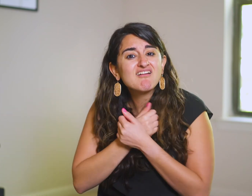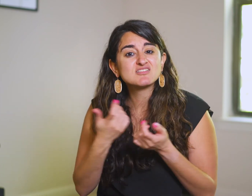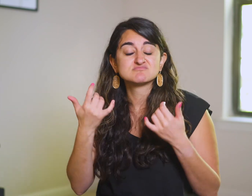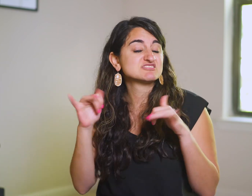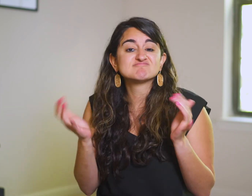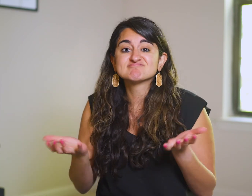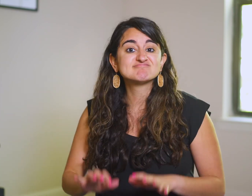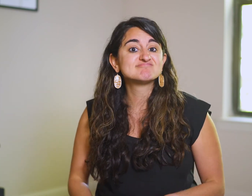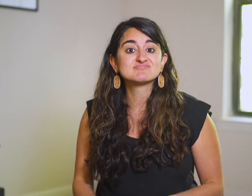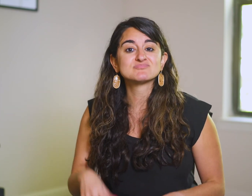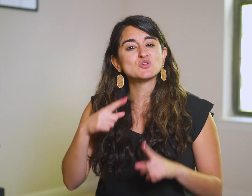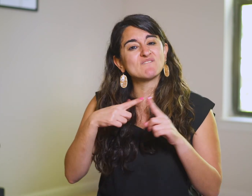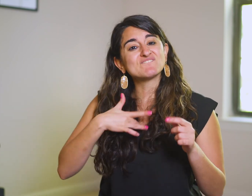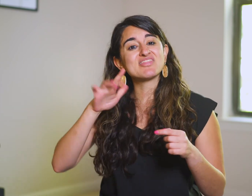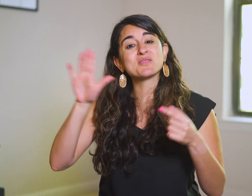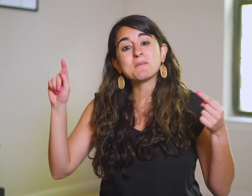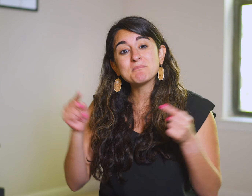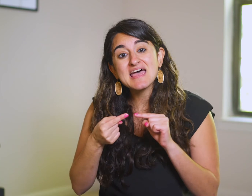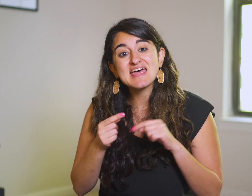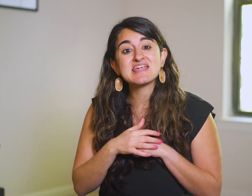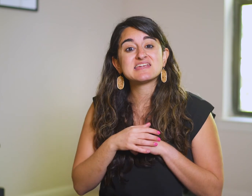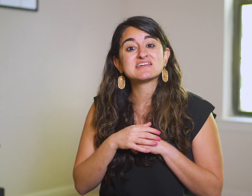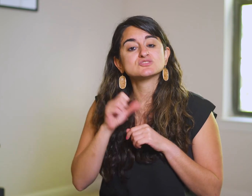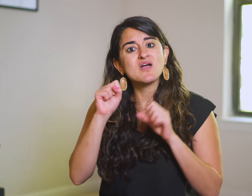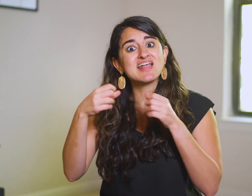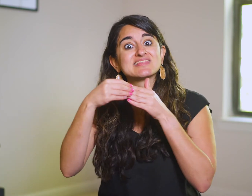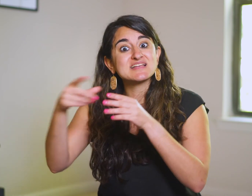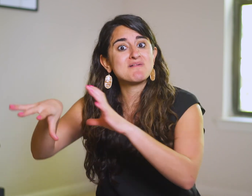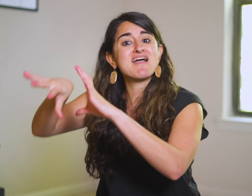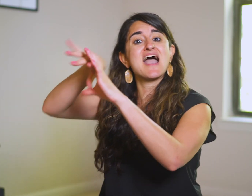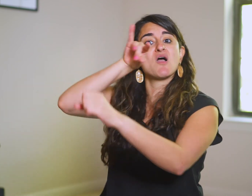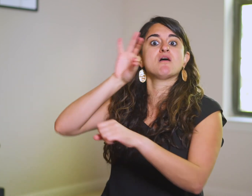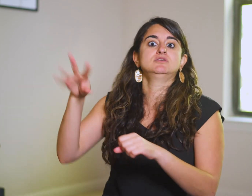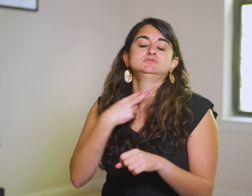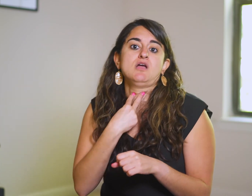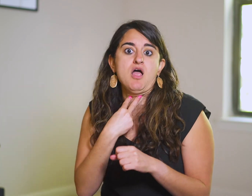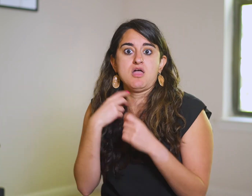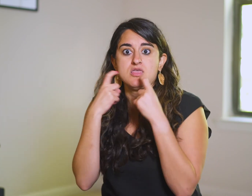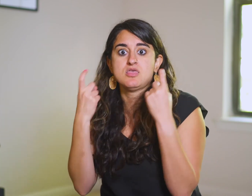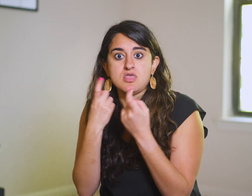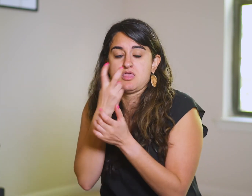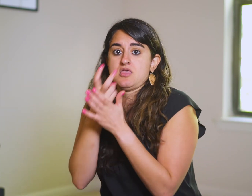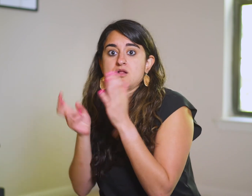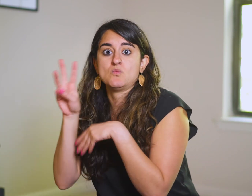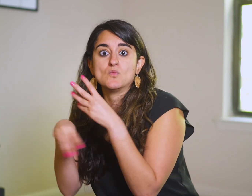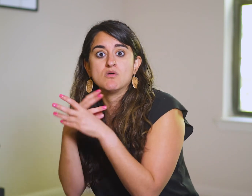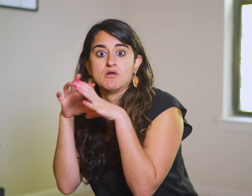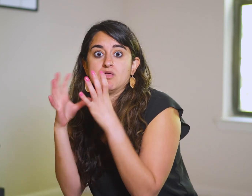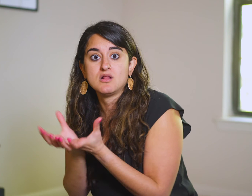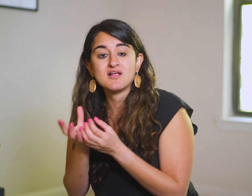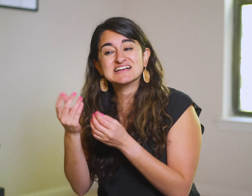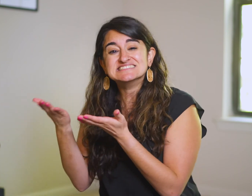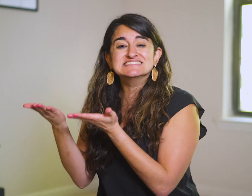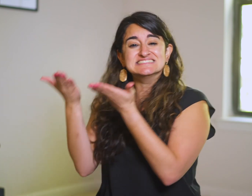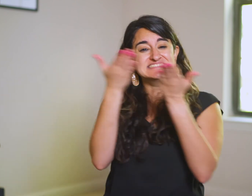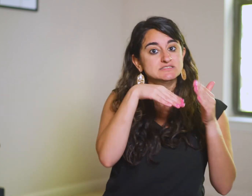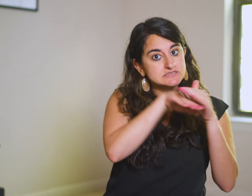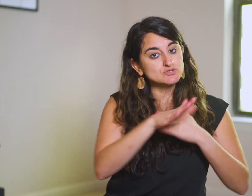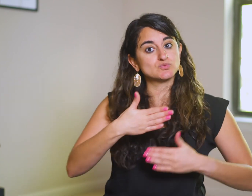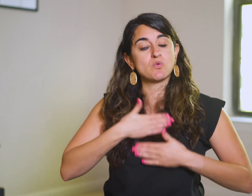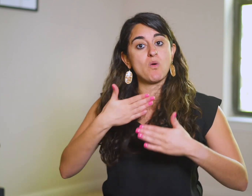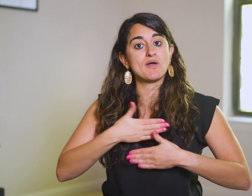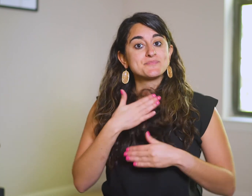to feel their pain so He could lead them out of bondage and into joy—